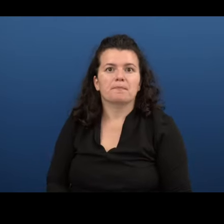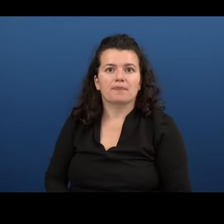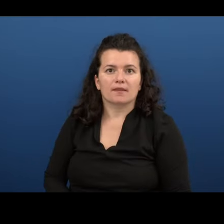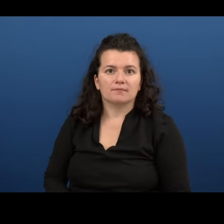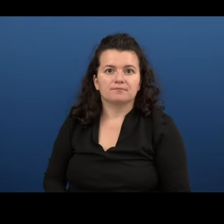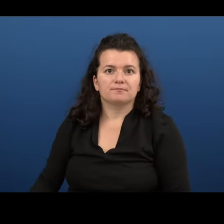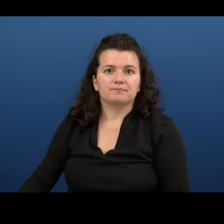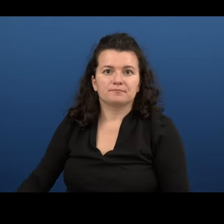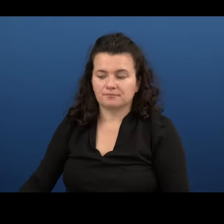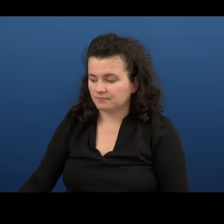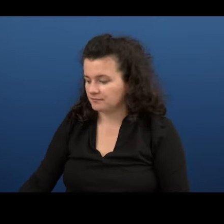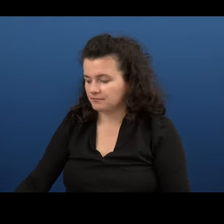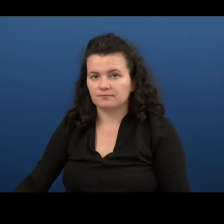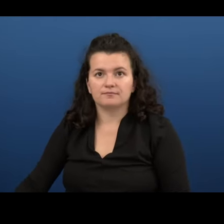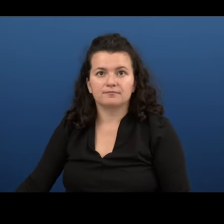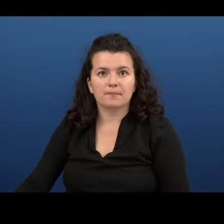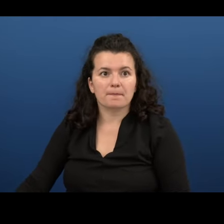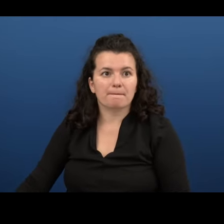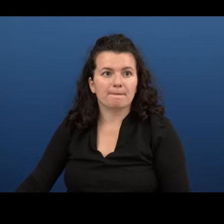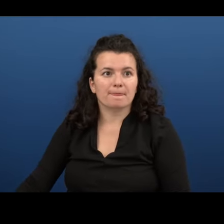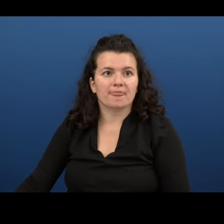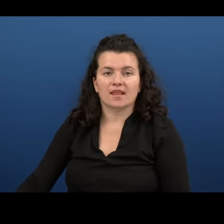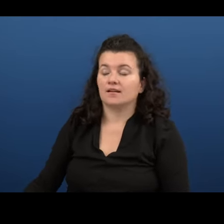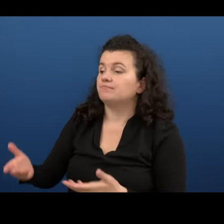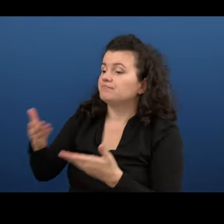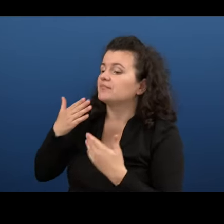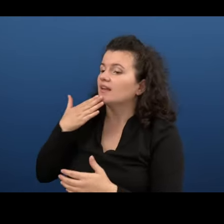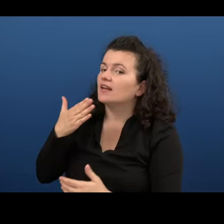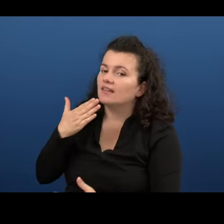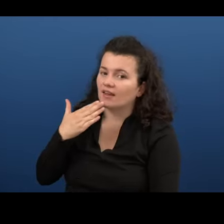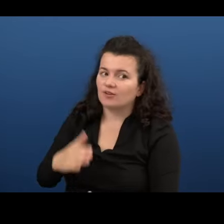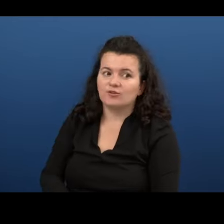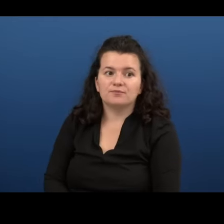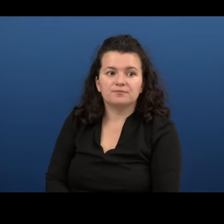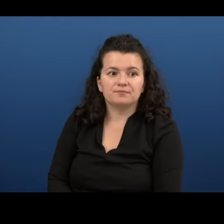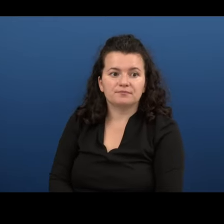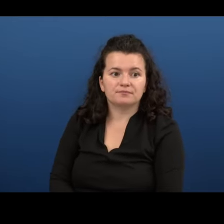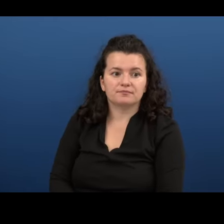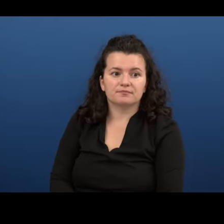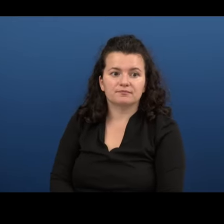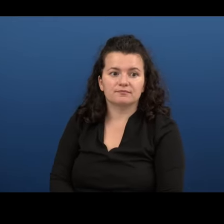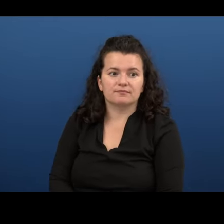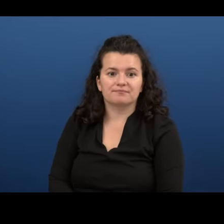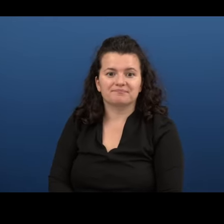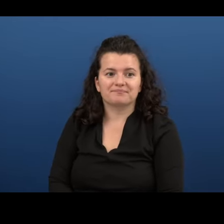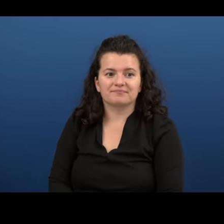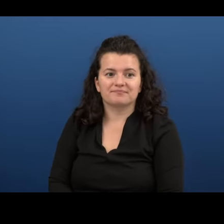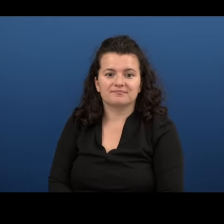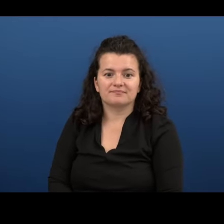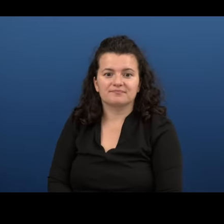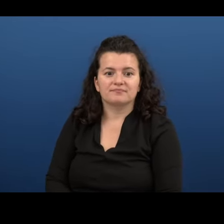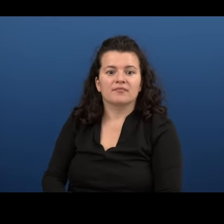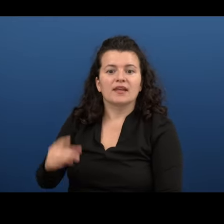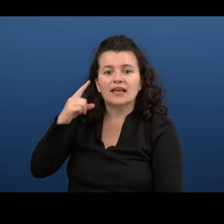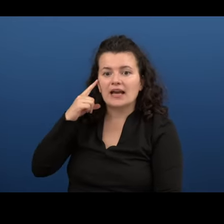16:26:29 I think, first of all, we need to look at the enabling environment for for workers